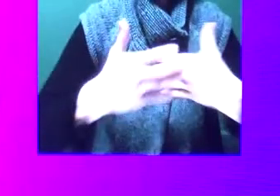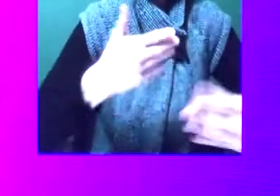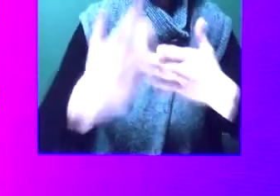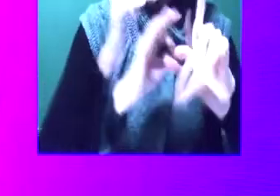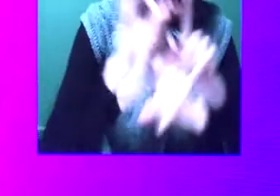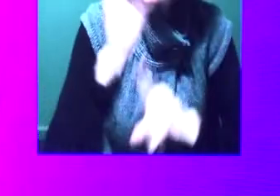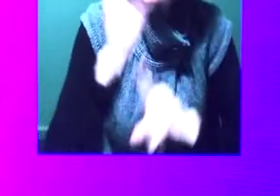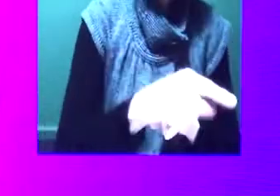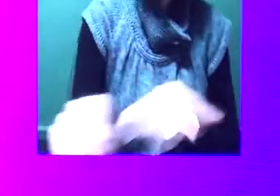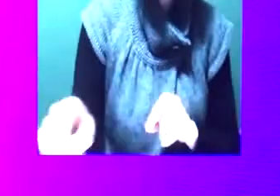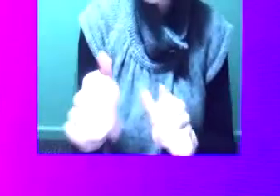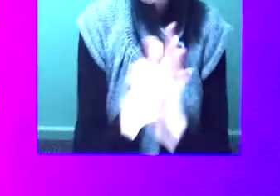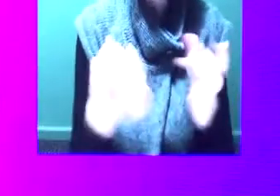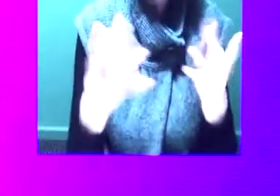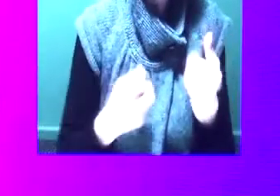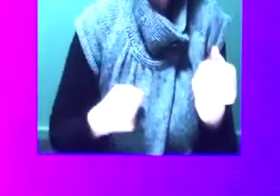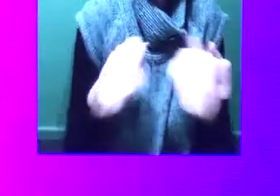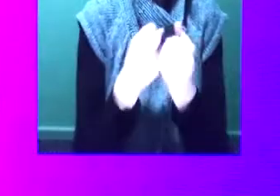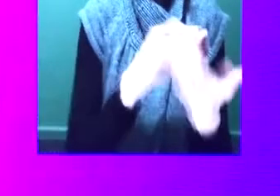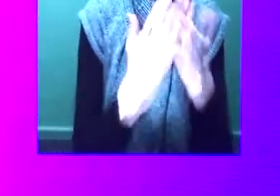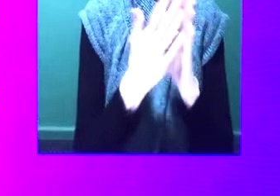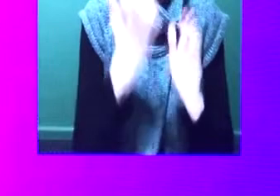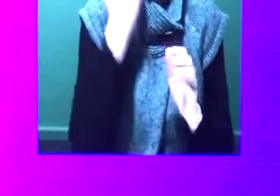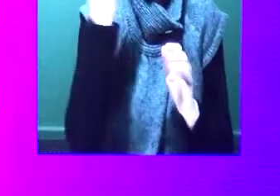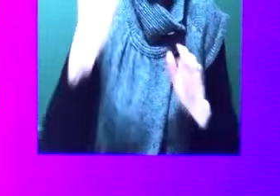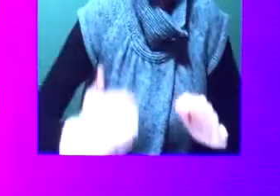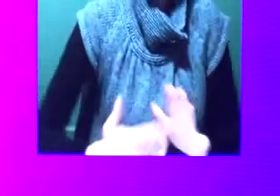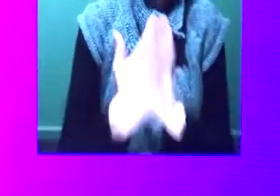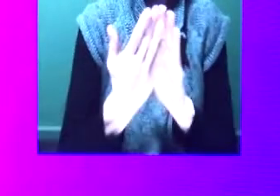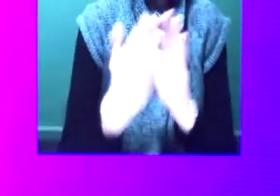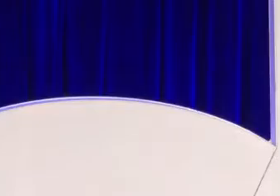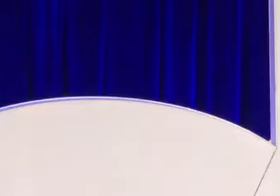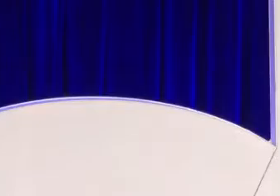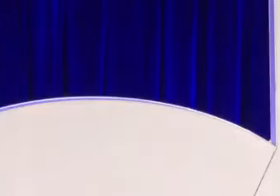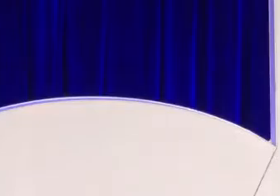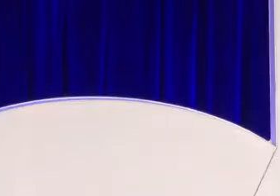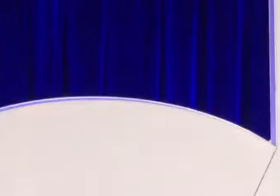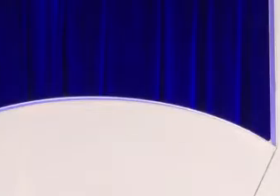in meeting future challenges, particularly climate change. Scotia is also an artist herself and has a performance